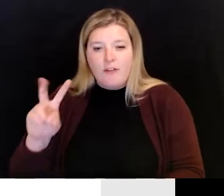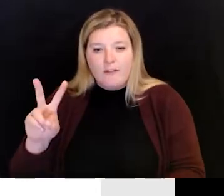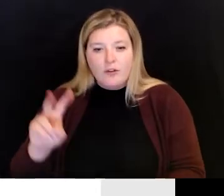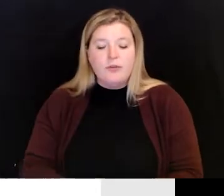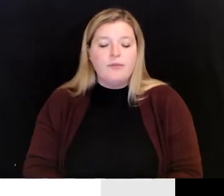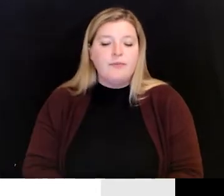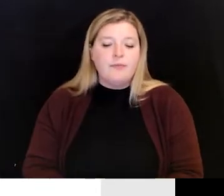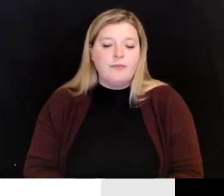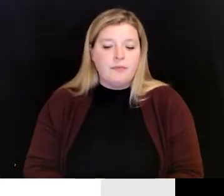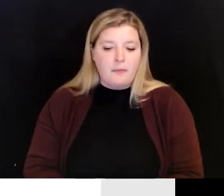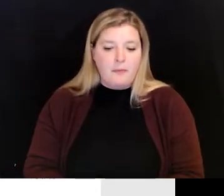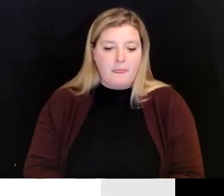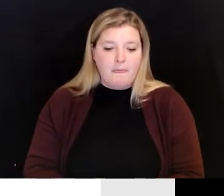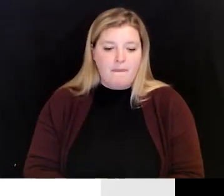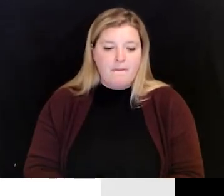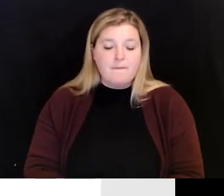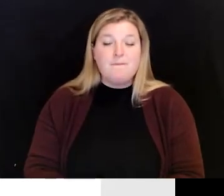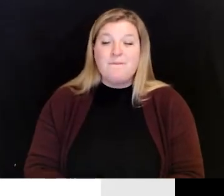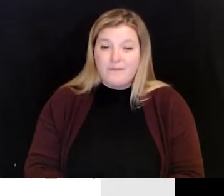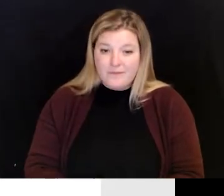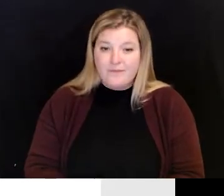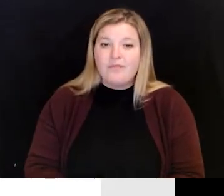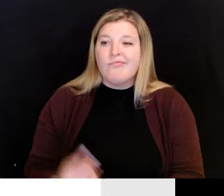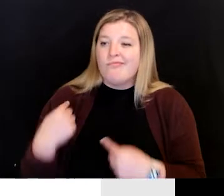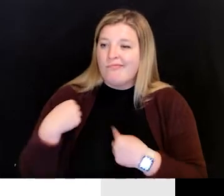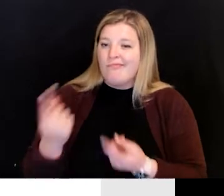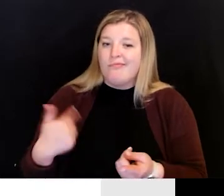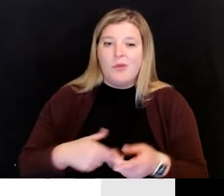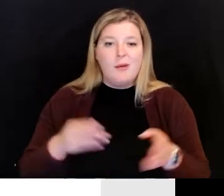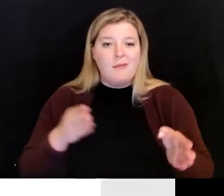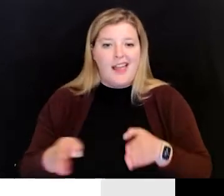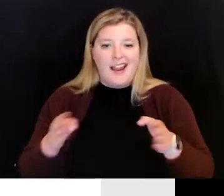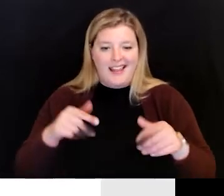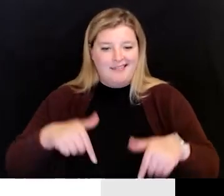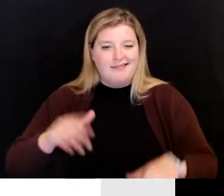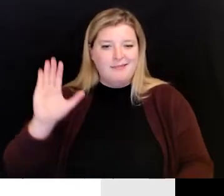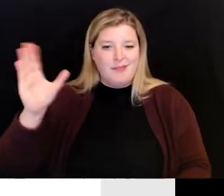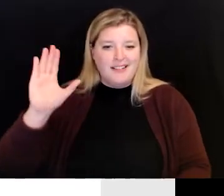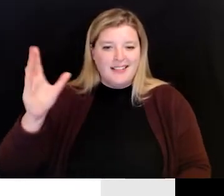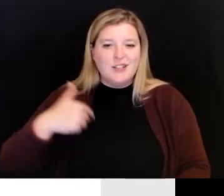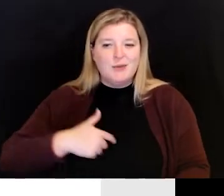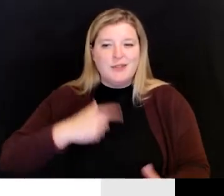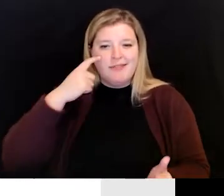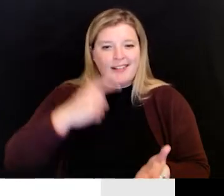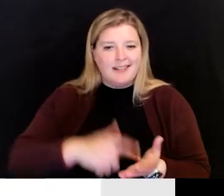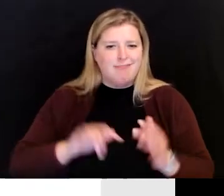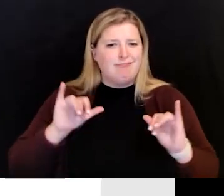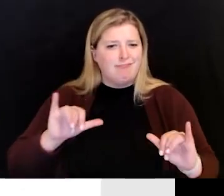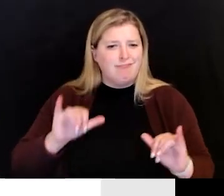As we were planning this presentation, we realized how similar incorporating accessibility was